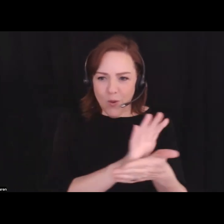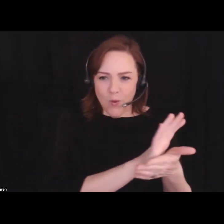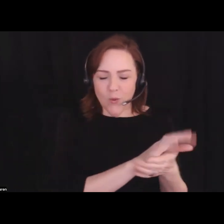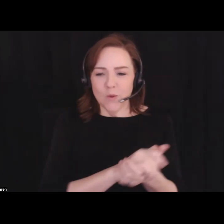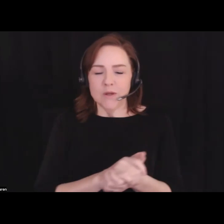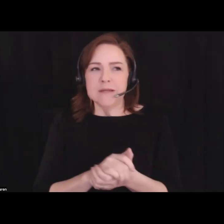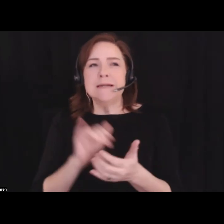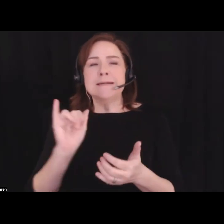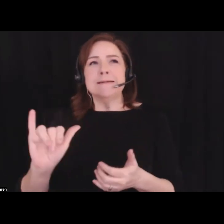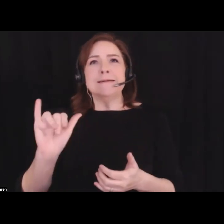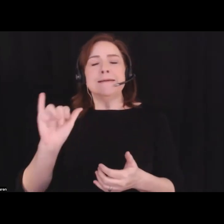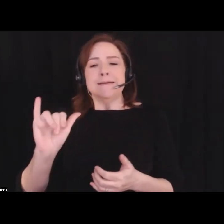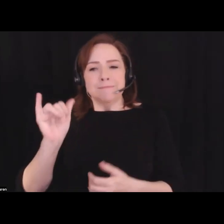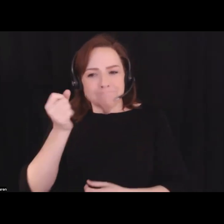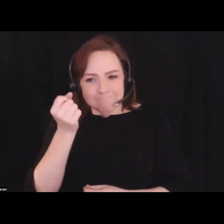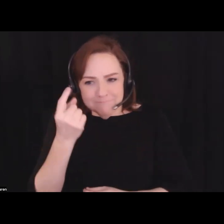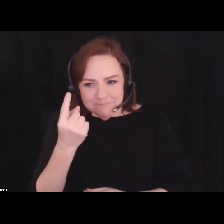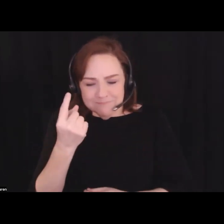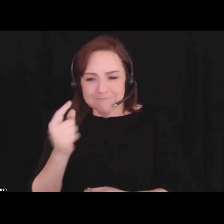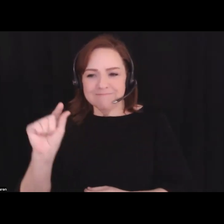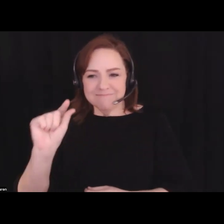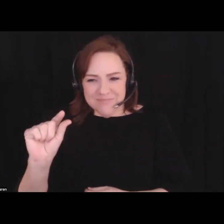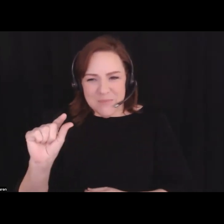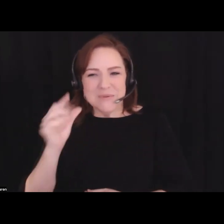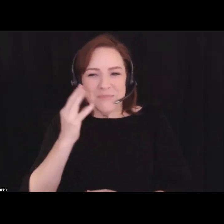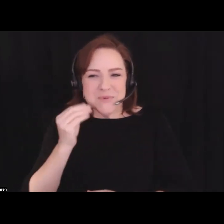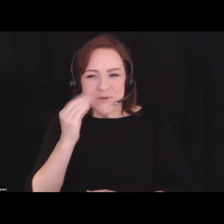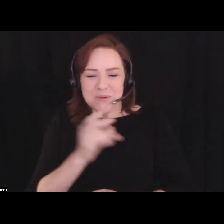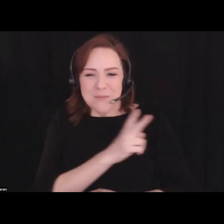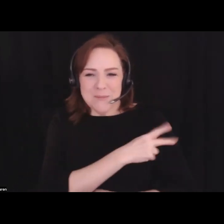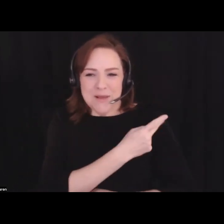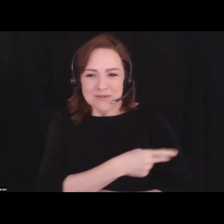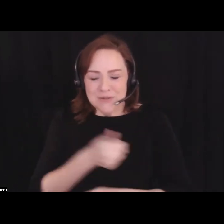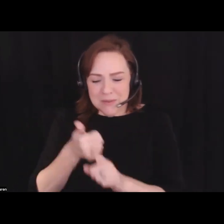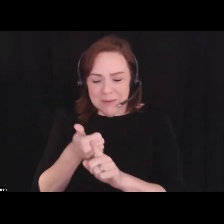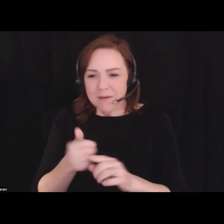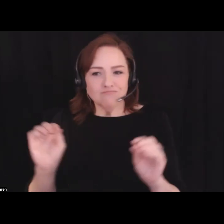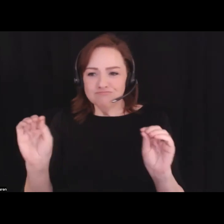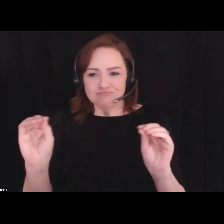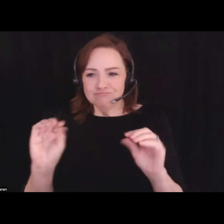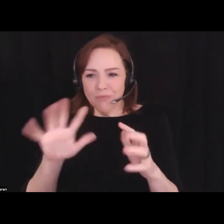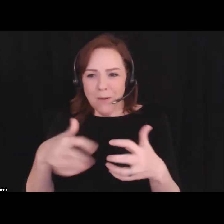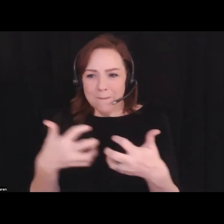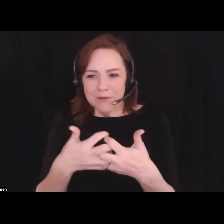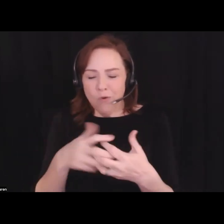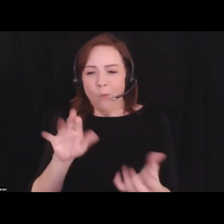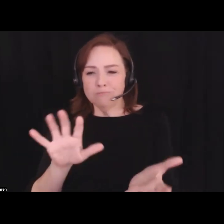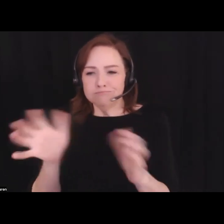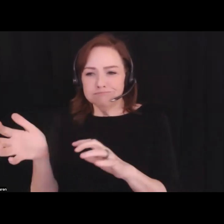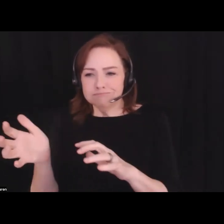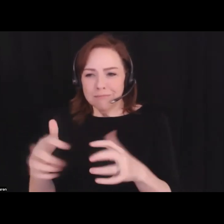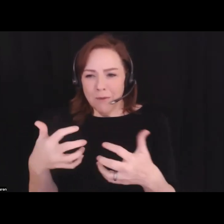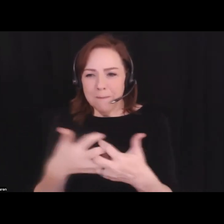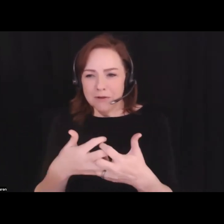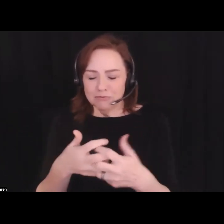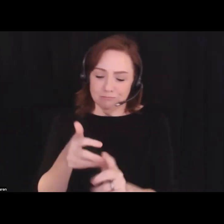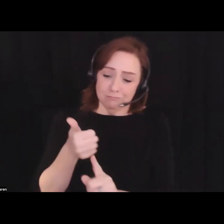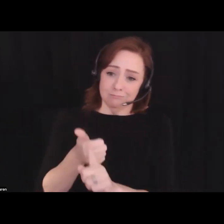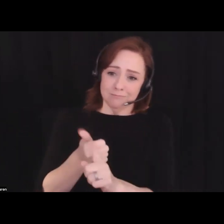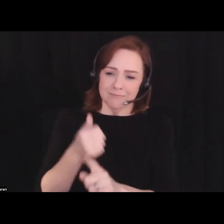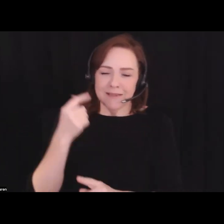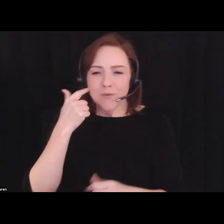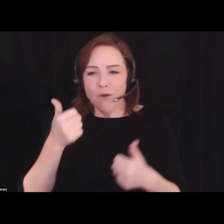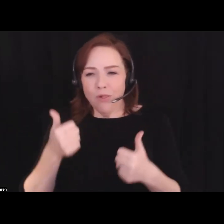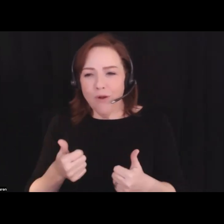of what it's like to be a patient without an accommodation that has hearing loss. so in an